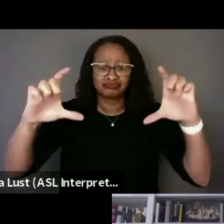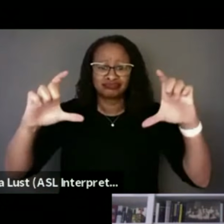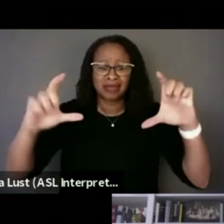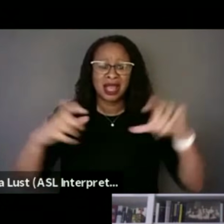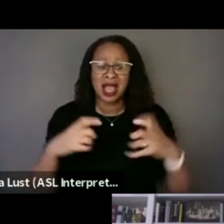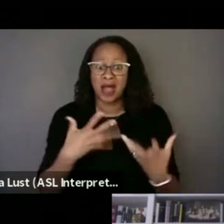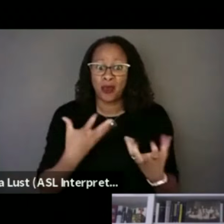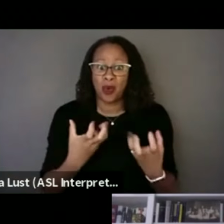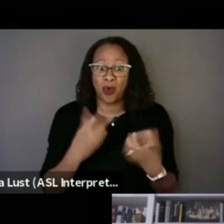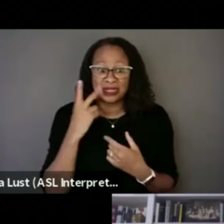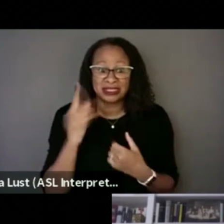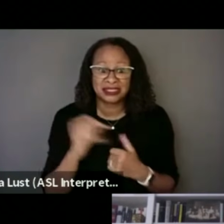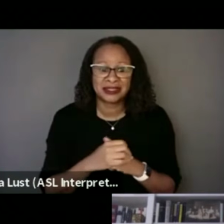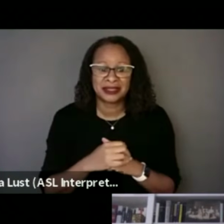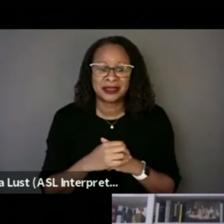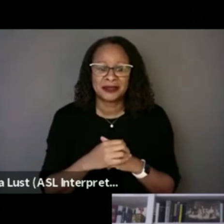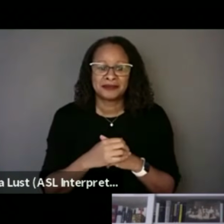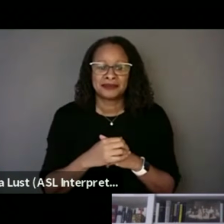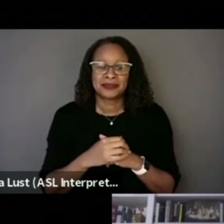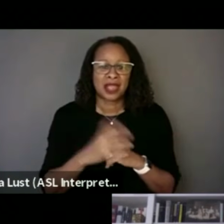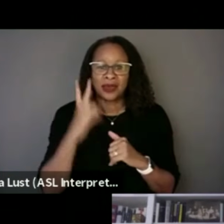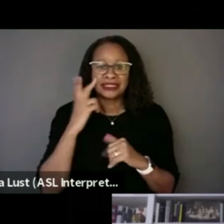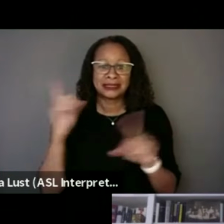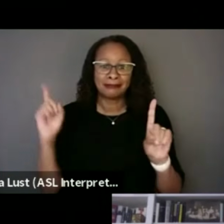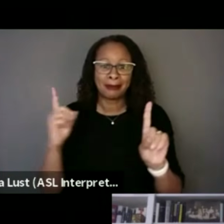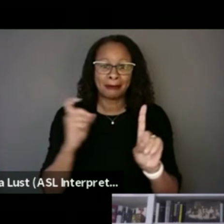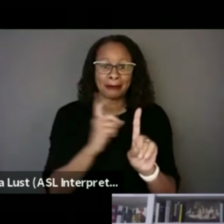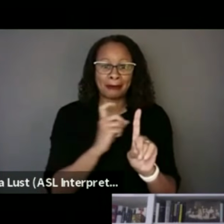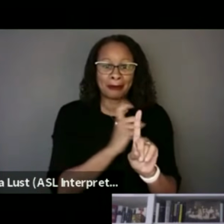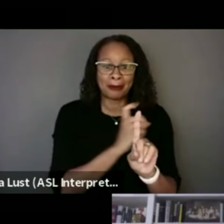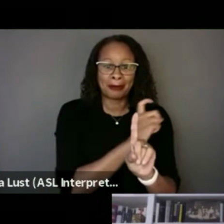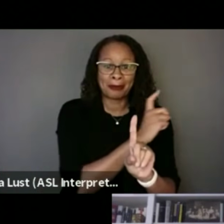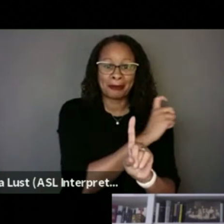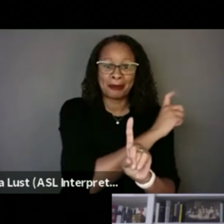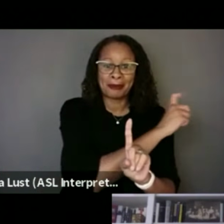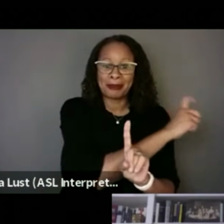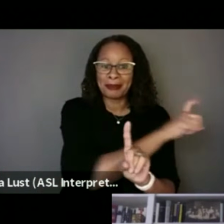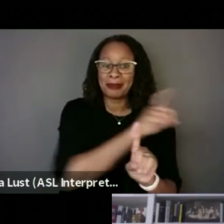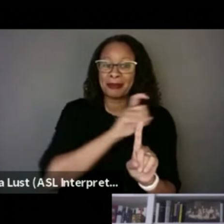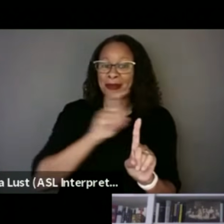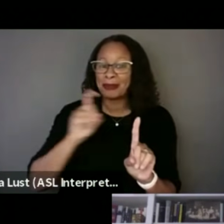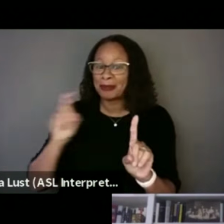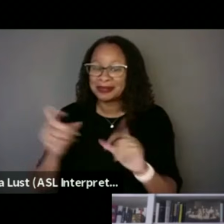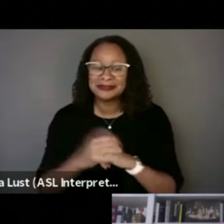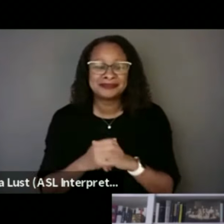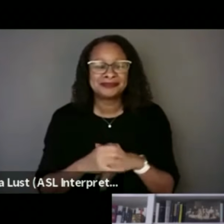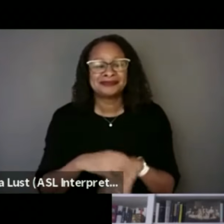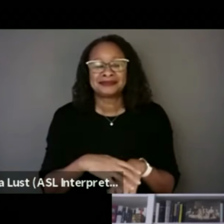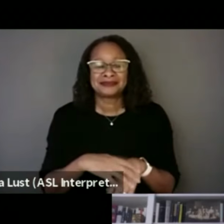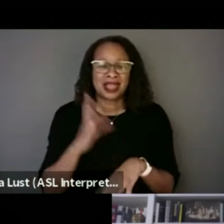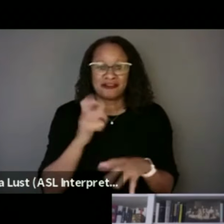'Cause I want to see if I'm like walking back, like in the back of the canal. Like I, there... Anyway, I would love to see it someday.